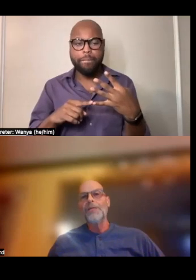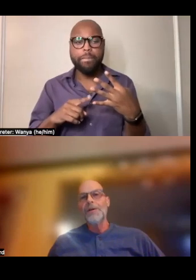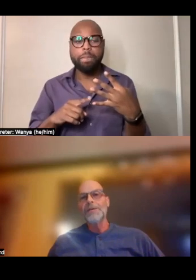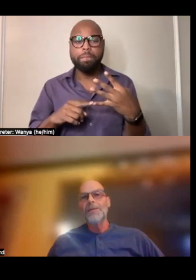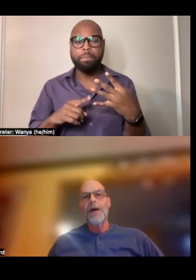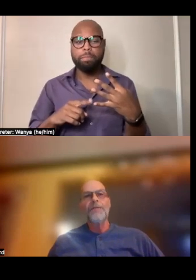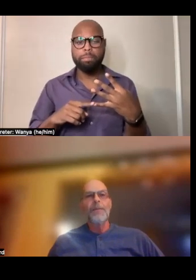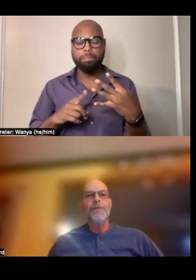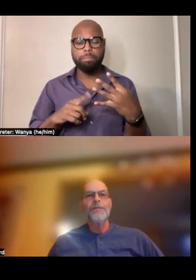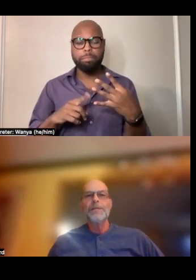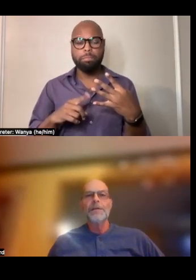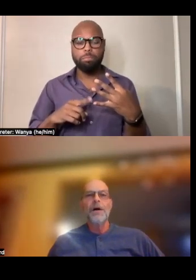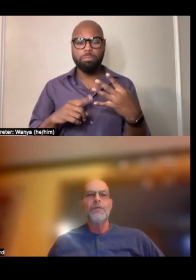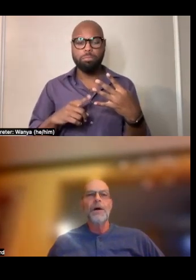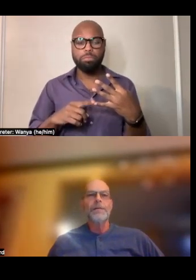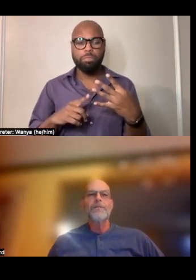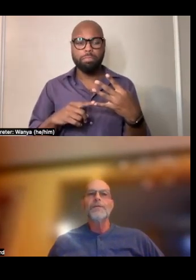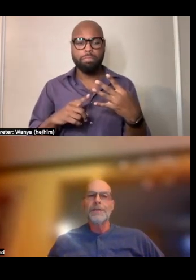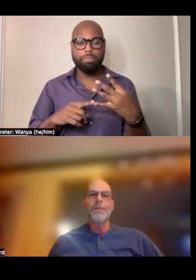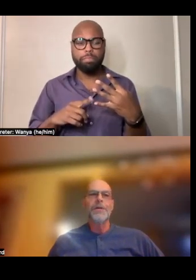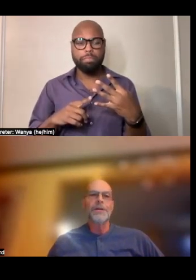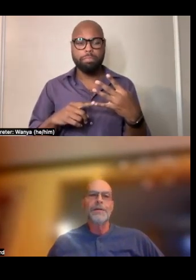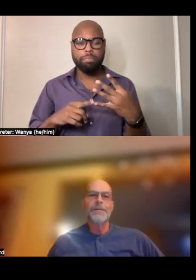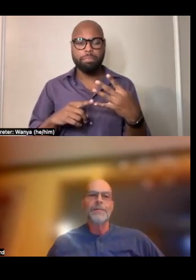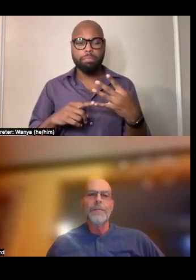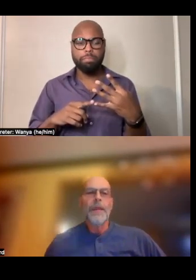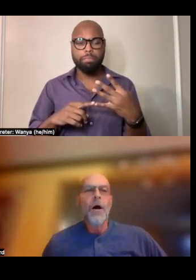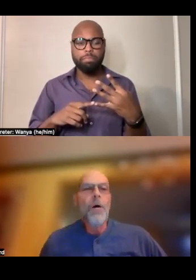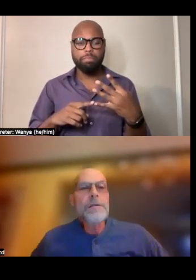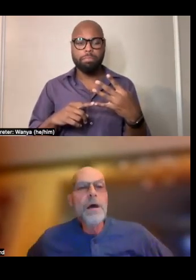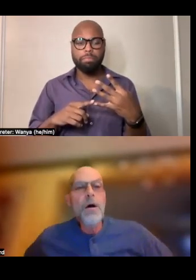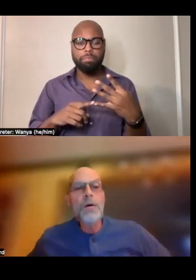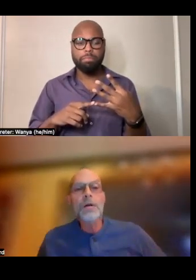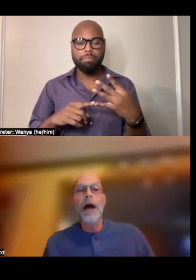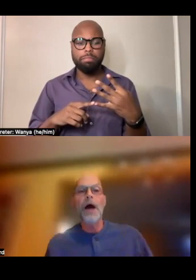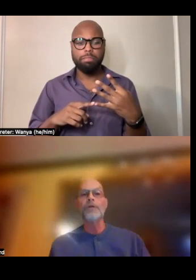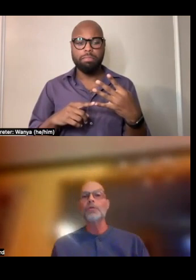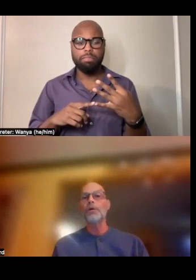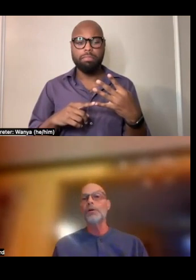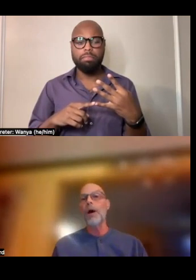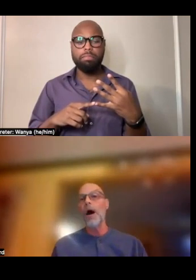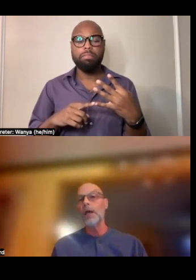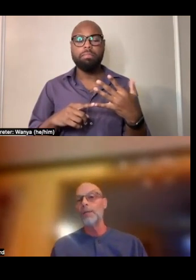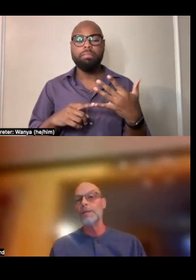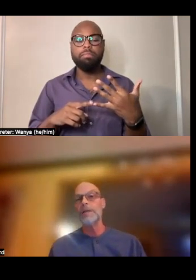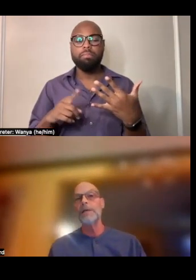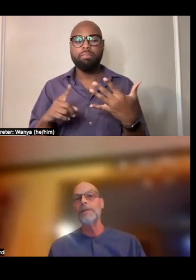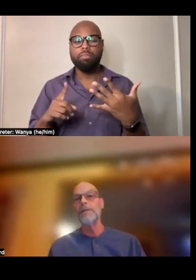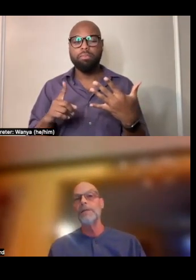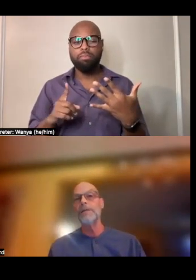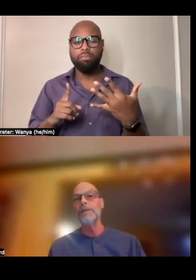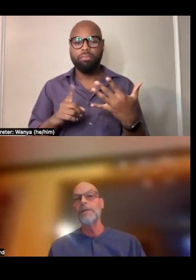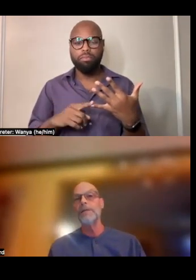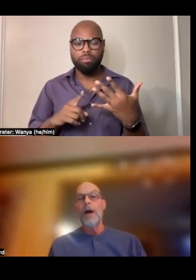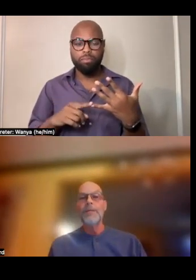be visited by family, friends, and loved ones. Visitability. It also could allow for short-term occupancy by